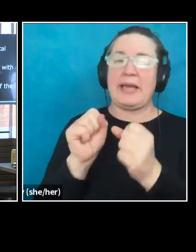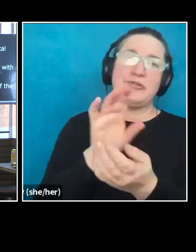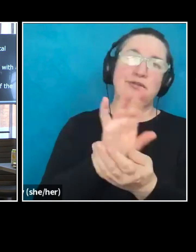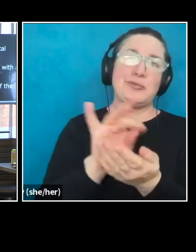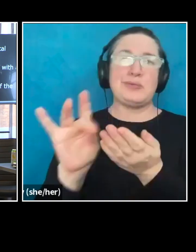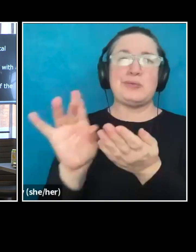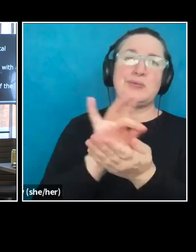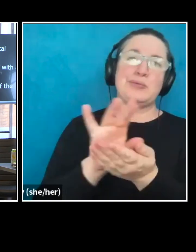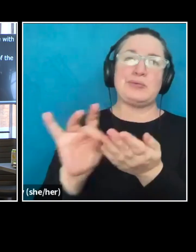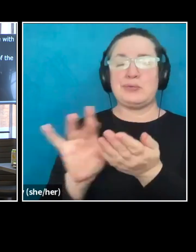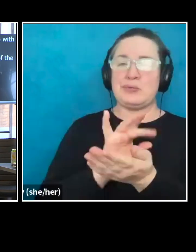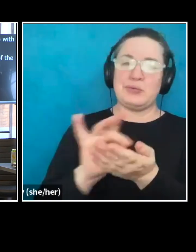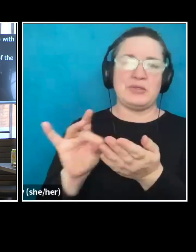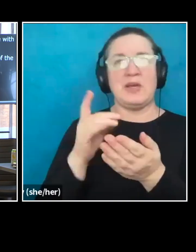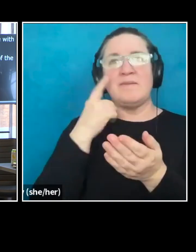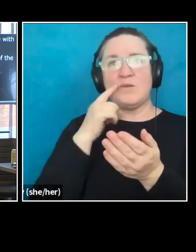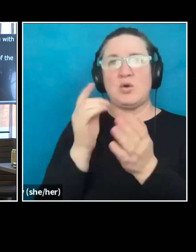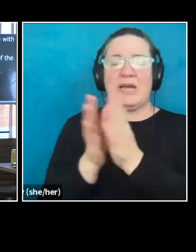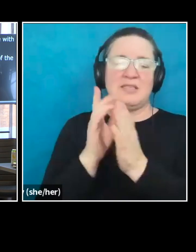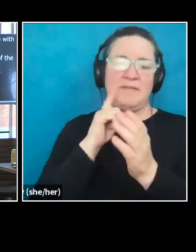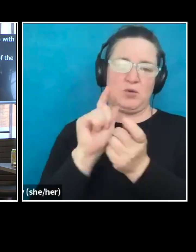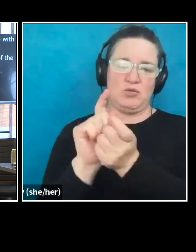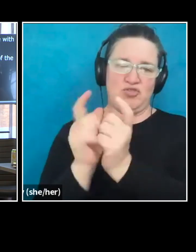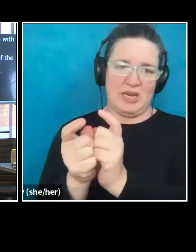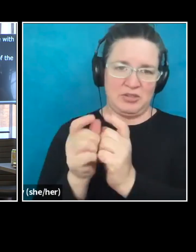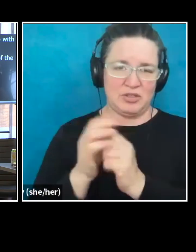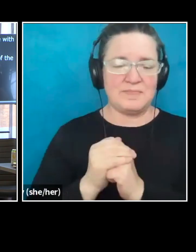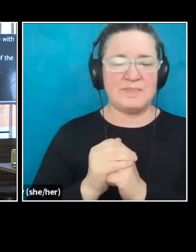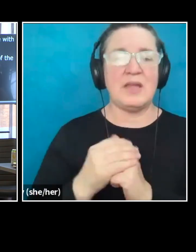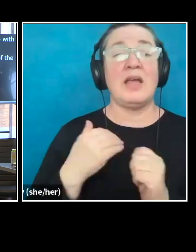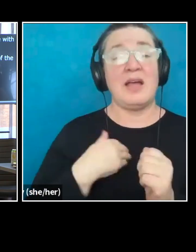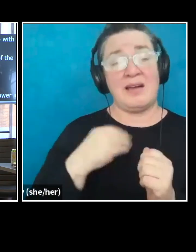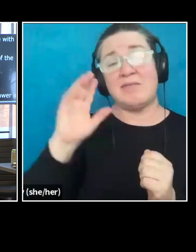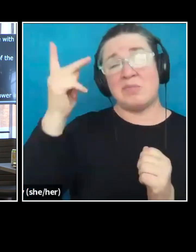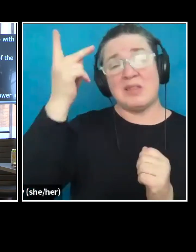and there's a political power in organizing. Um, and then finally,